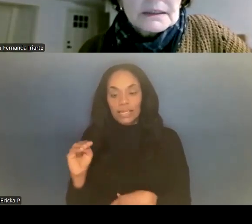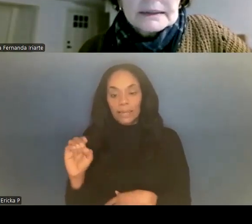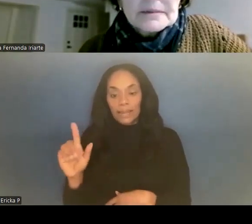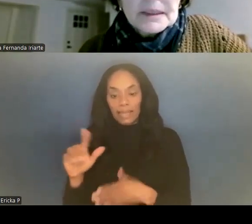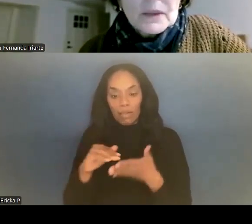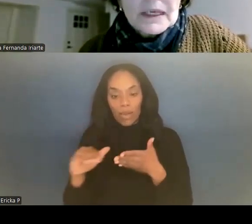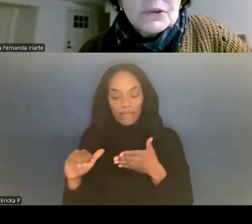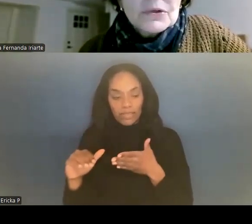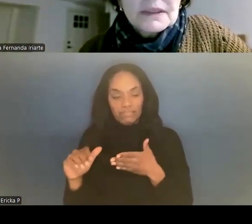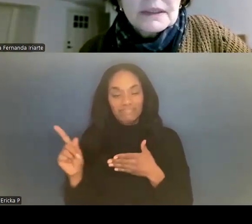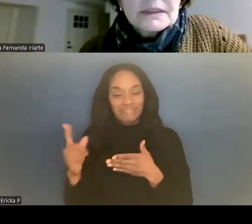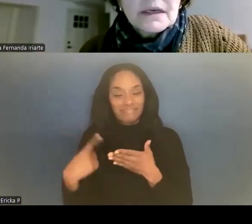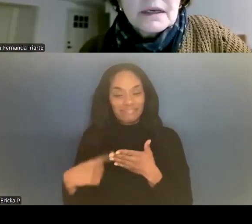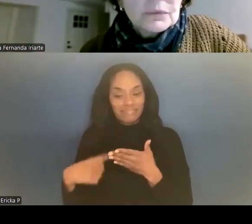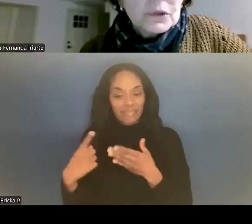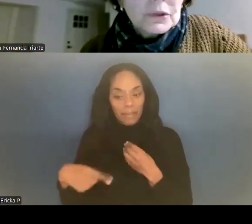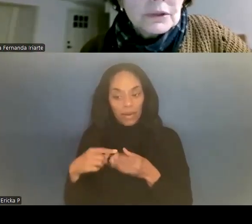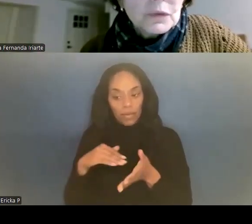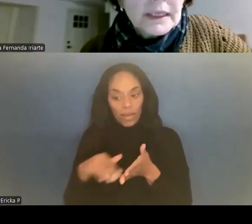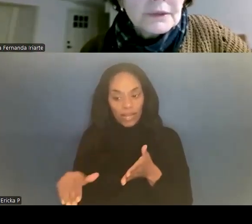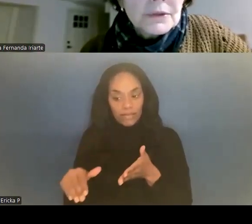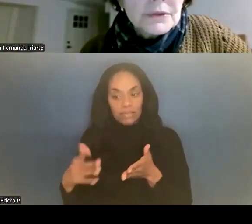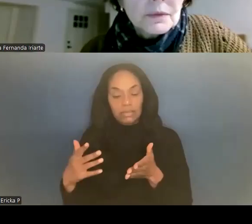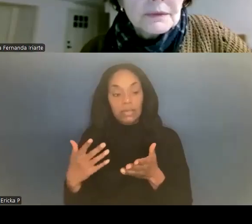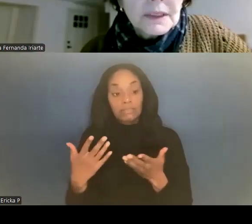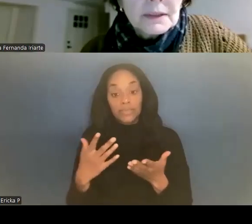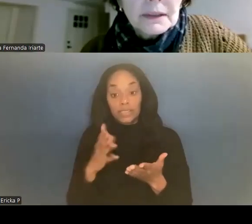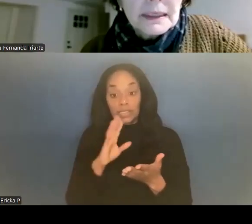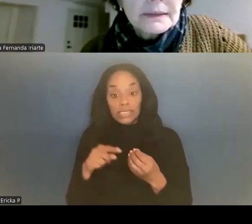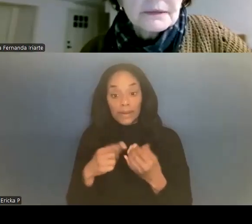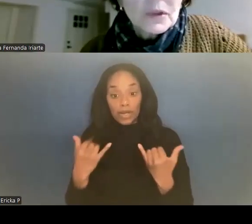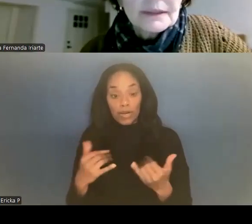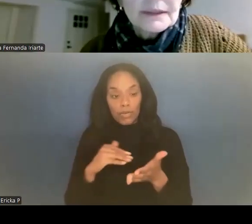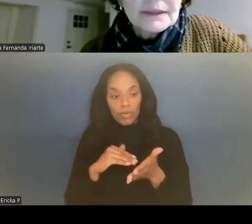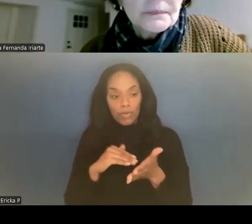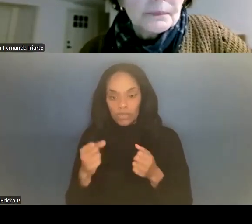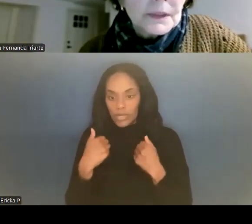It talks about waivers. It talks about current waivers. So we've got all kinds of waivers.